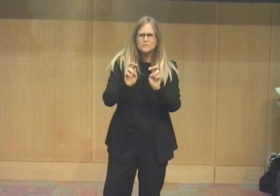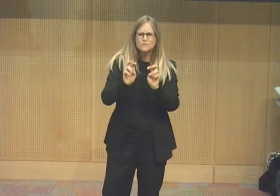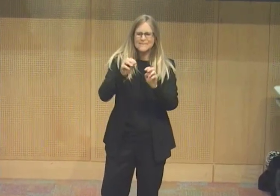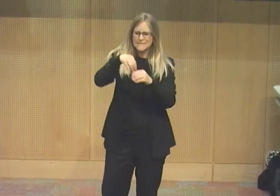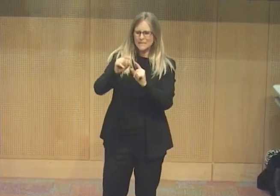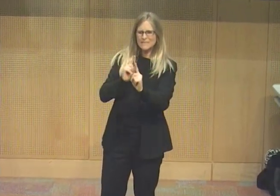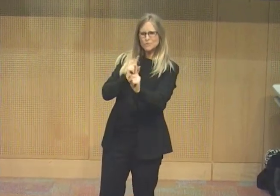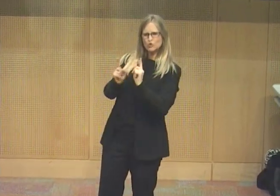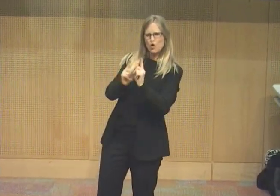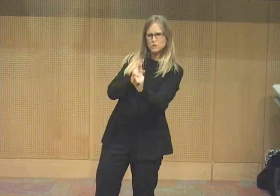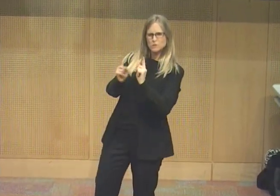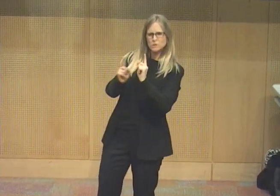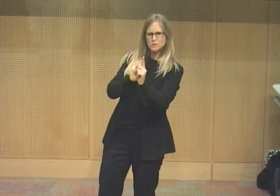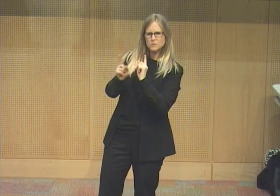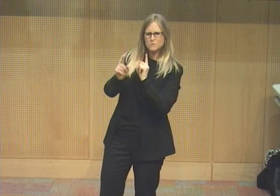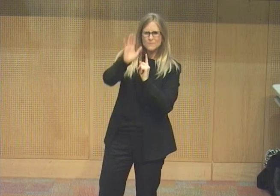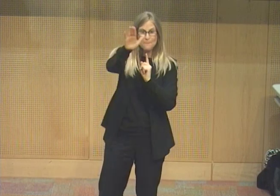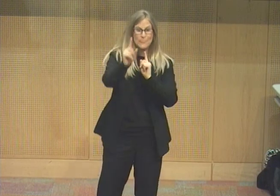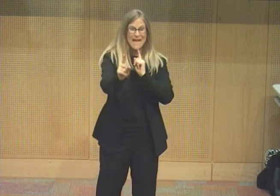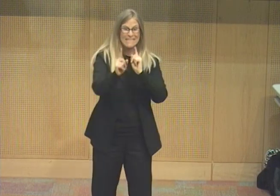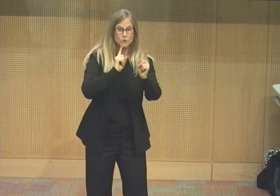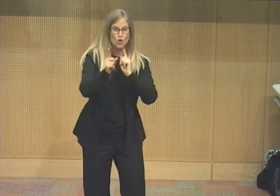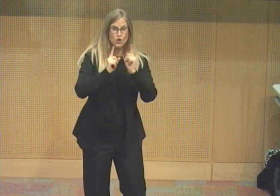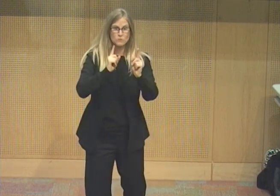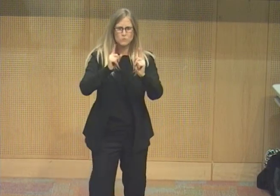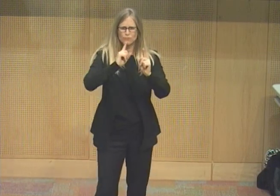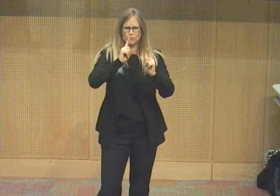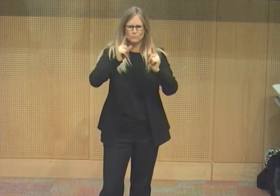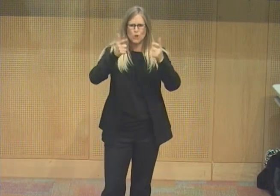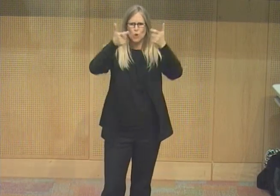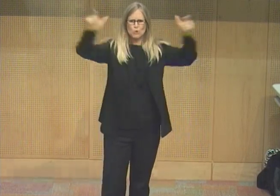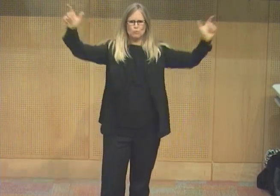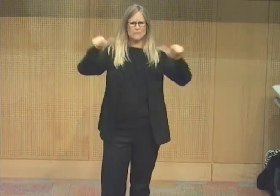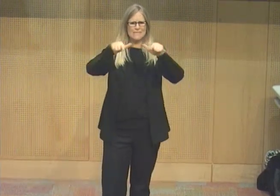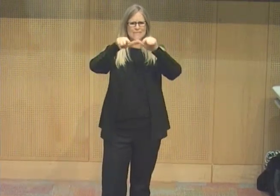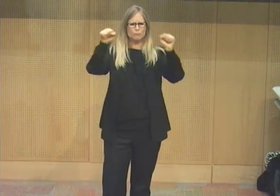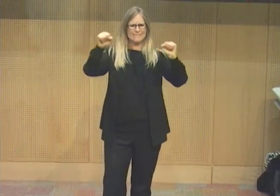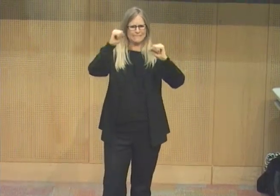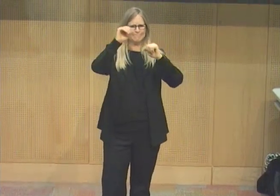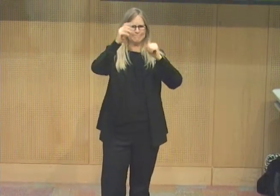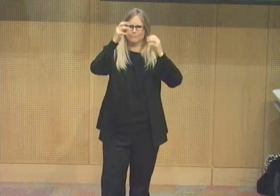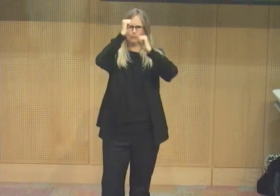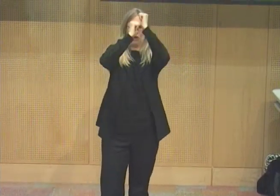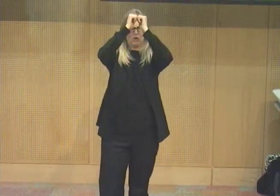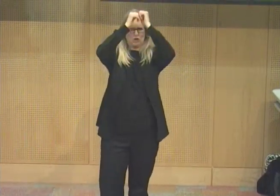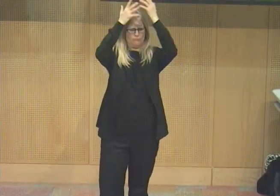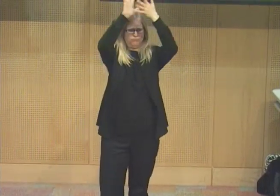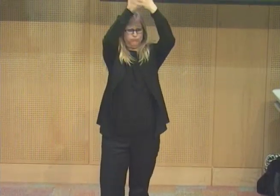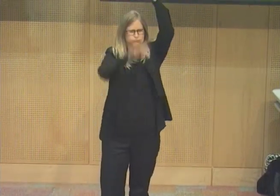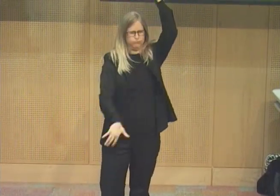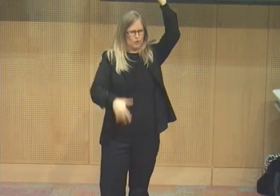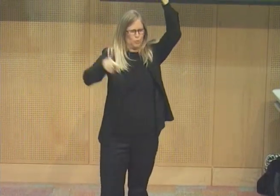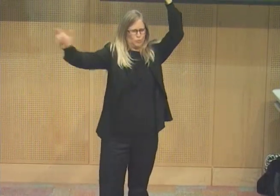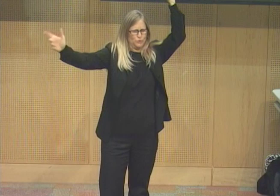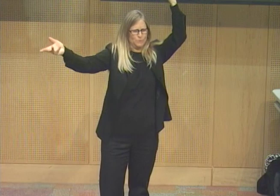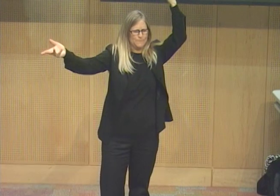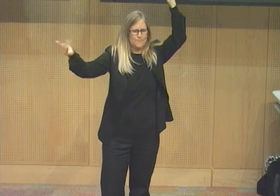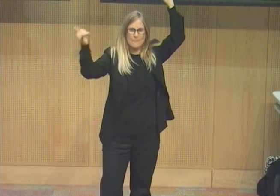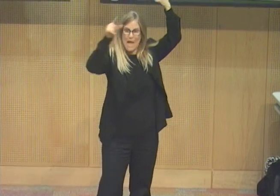When you consider, What can you analyze when you're looking at discourse, you have to remember that discourse as a linguistic structure is